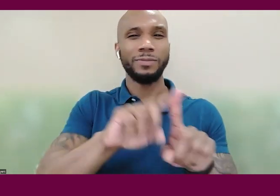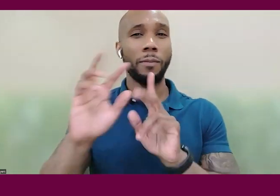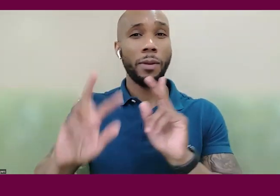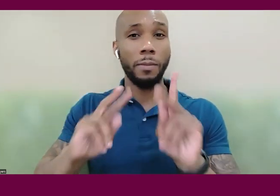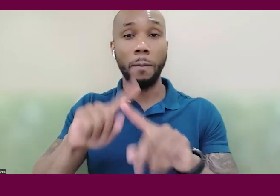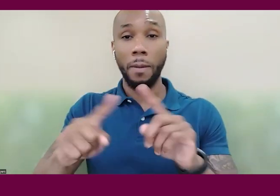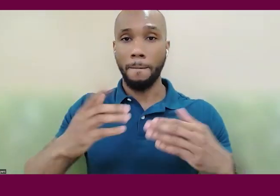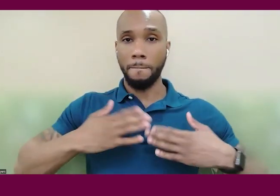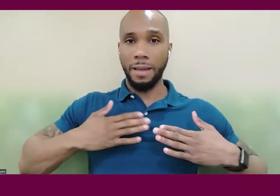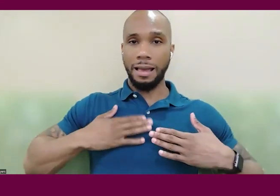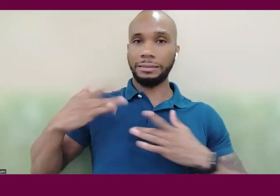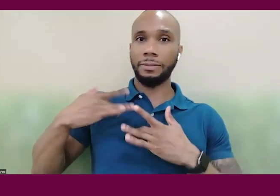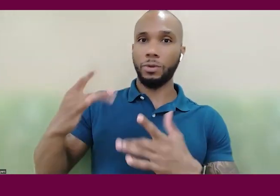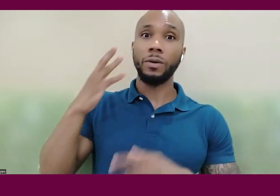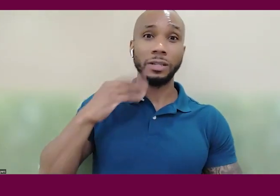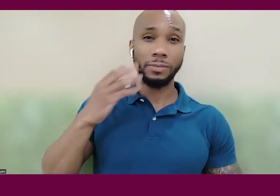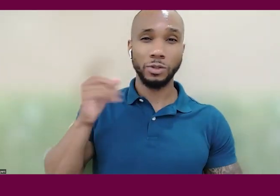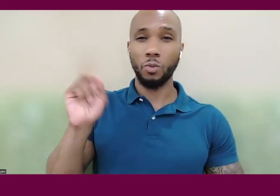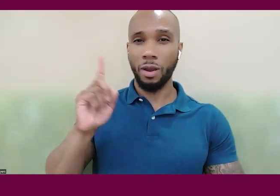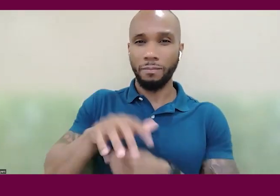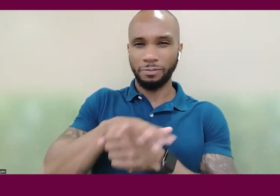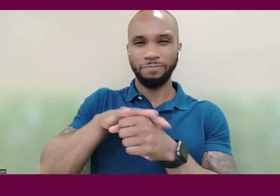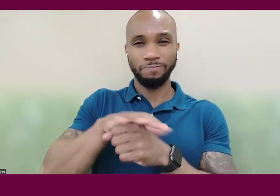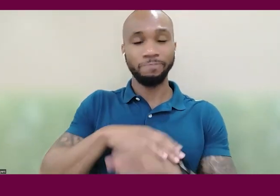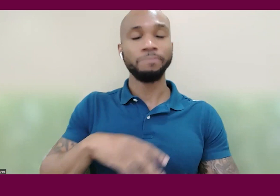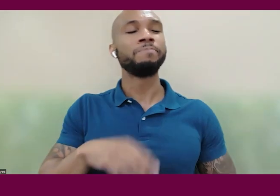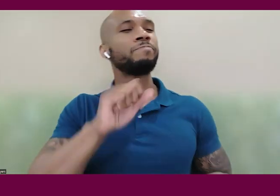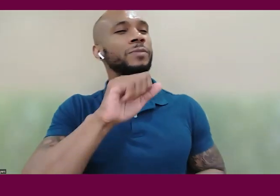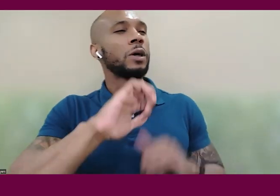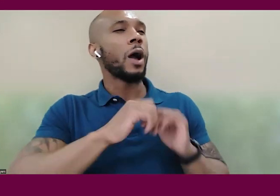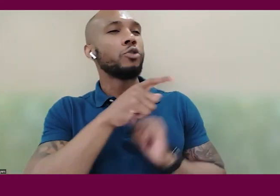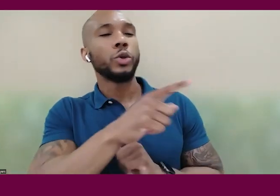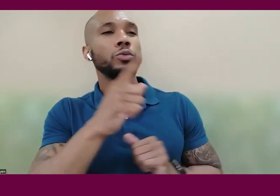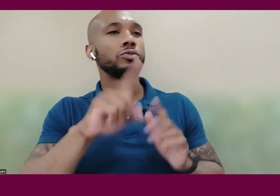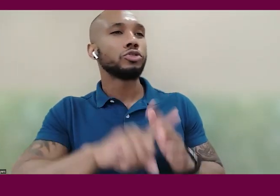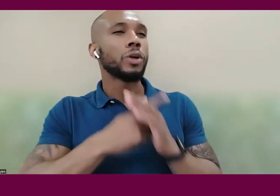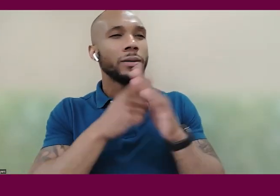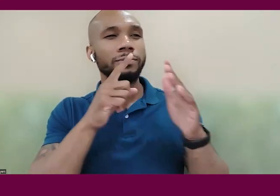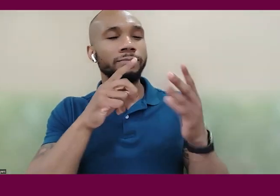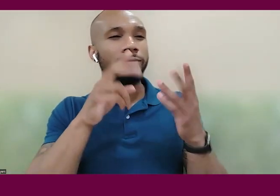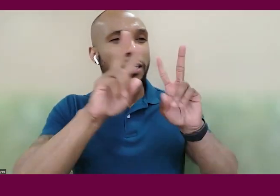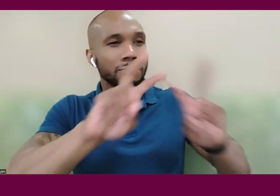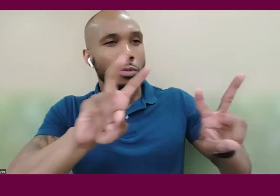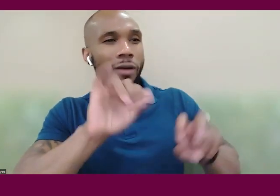happened to be typical in the area that I'm from. Ashley Inkumsah: How did you start exploring that intersection